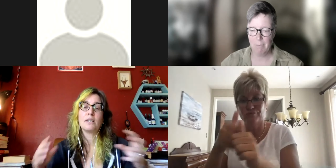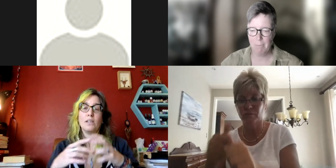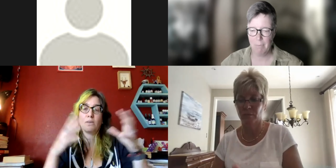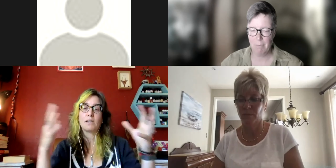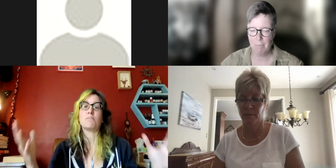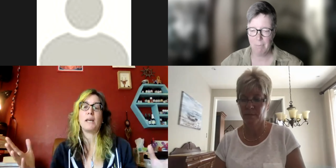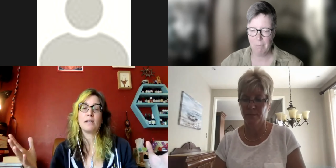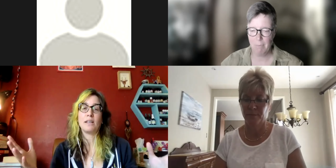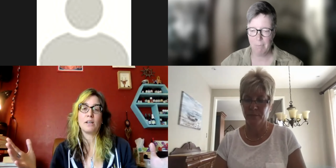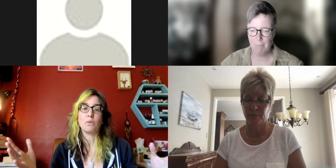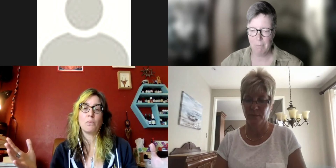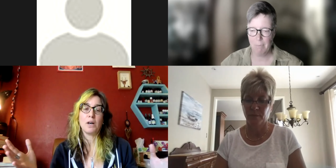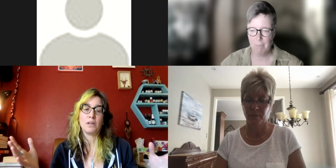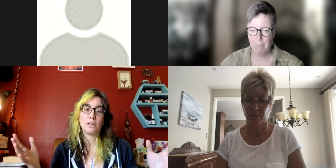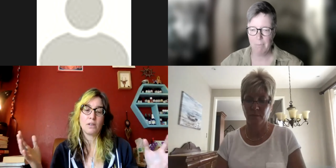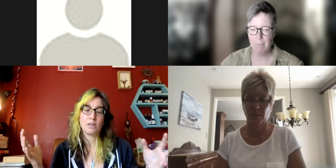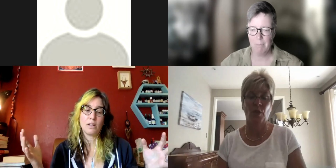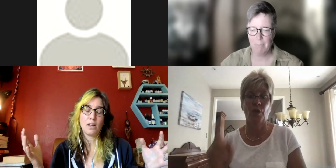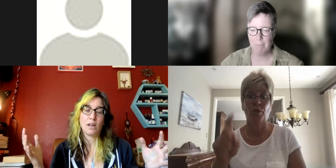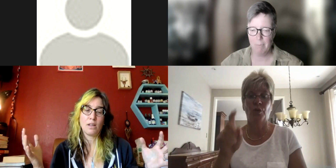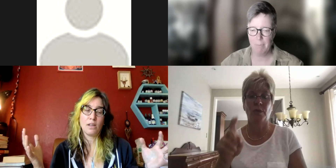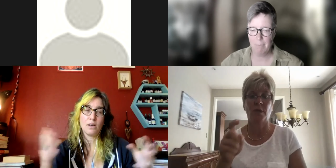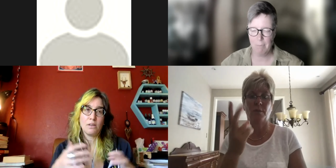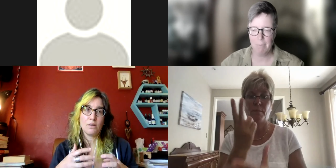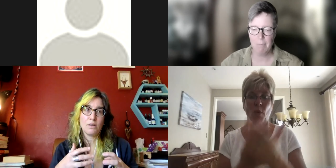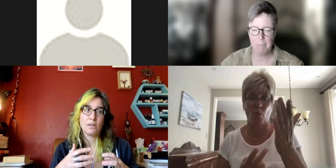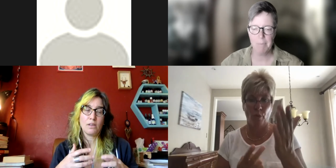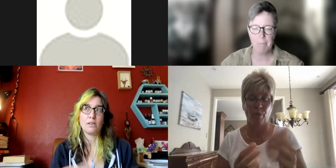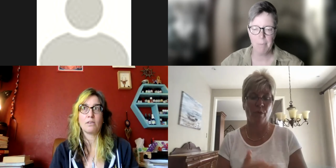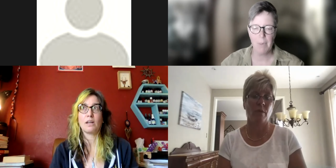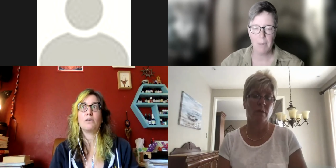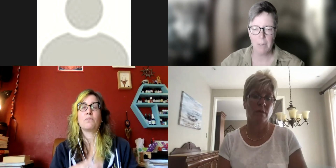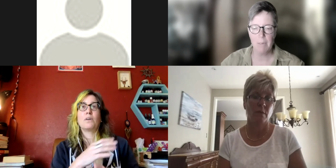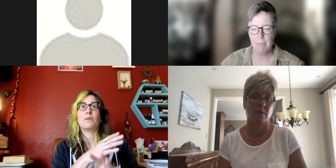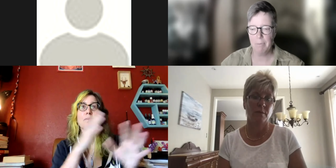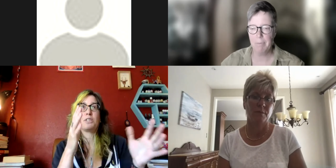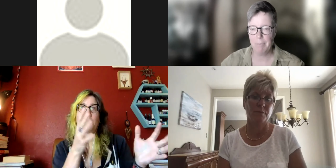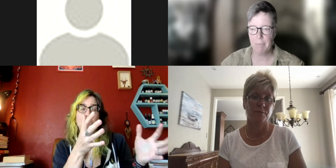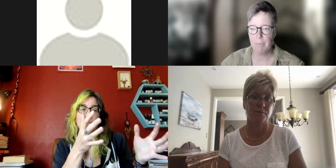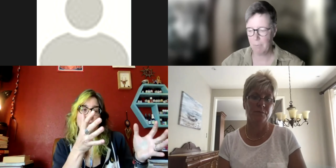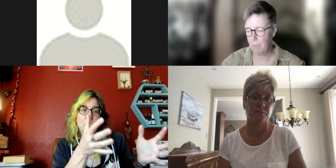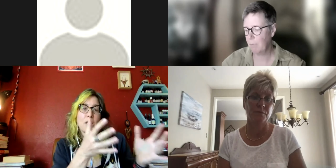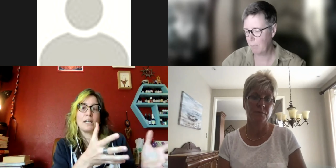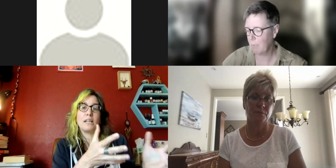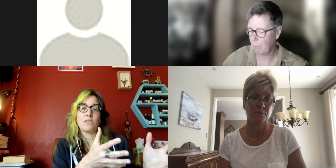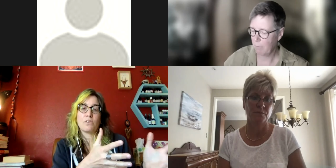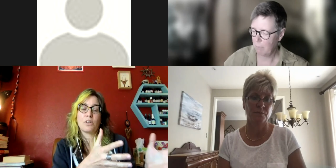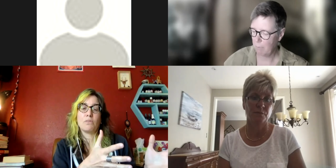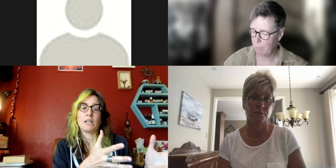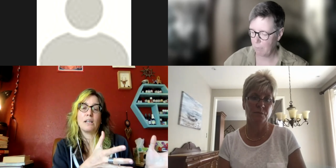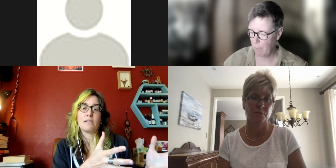expanding what the typical recognizers can recognize